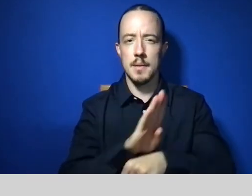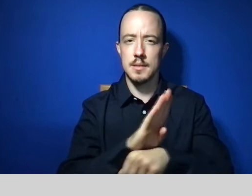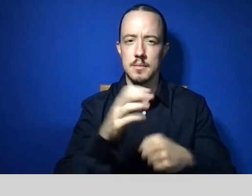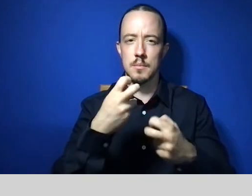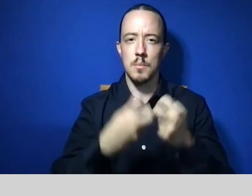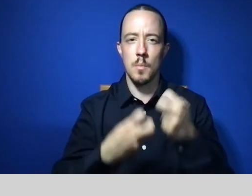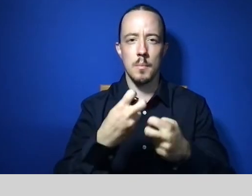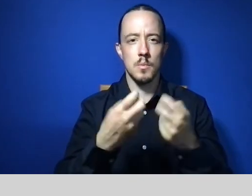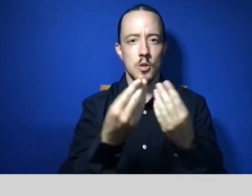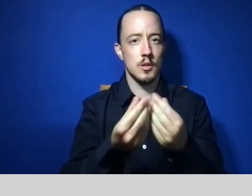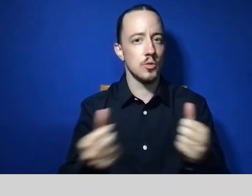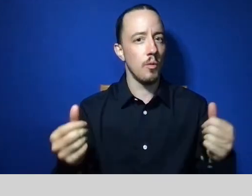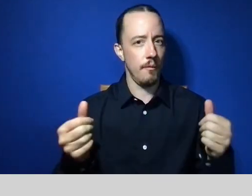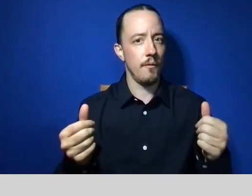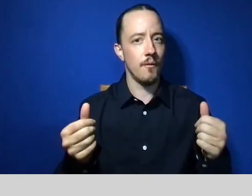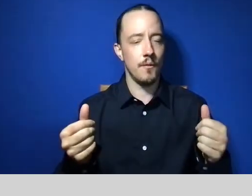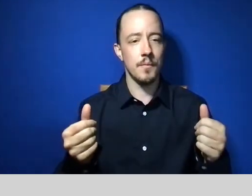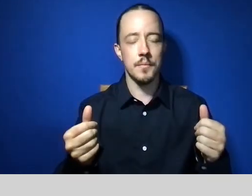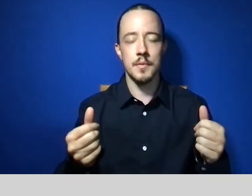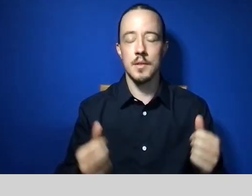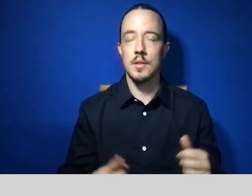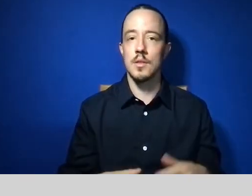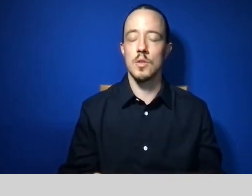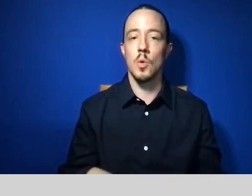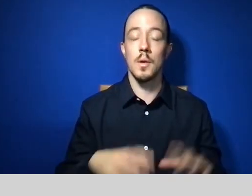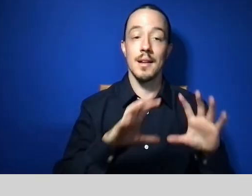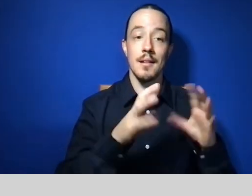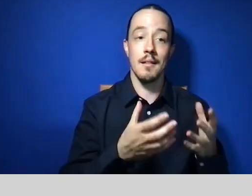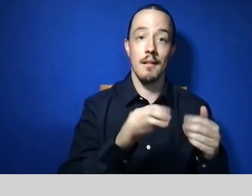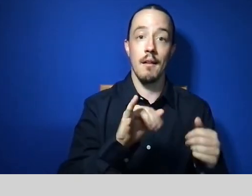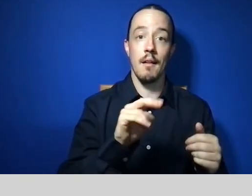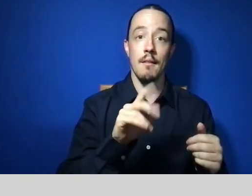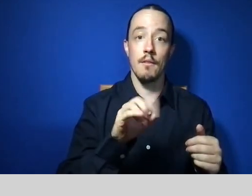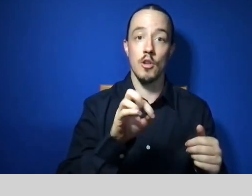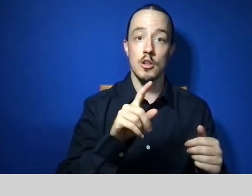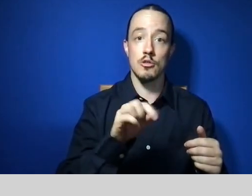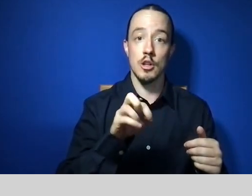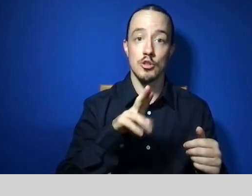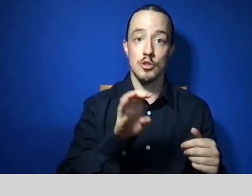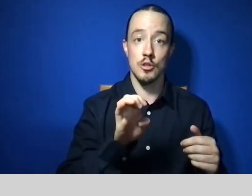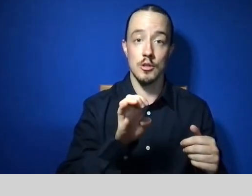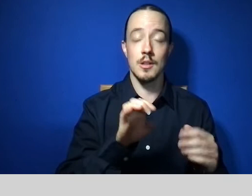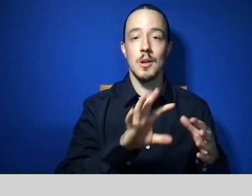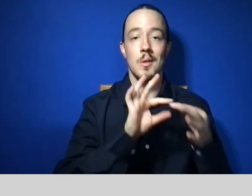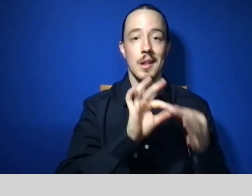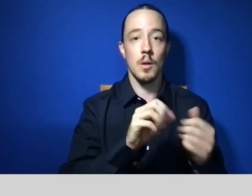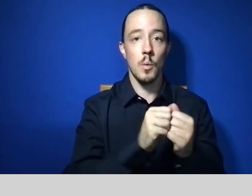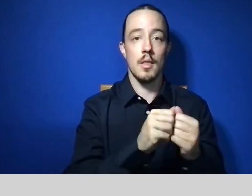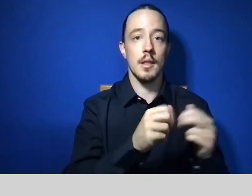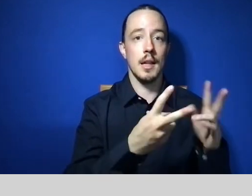We can slip these tests in the two different categories, so infrastructure, what's related to the extraction,